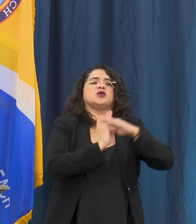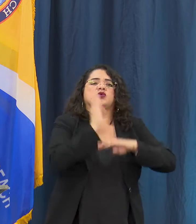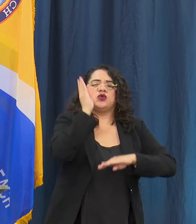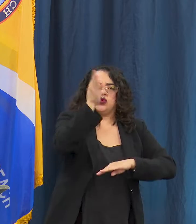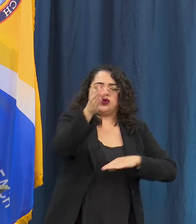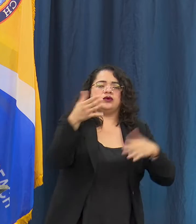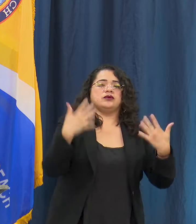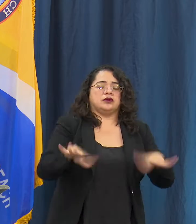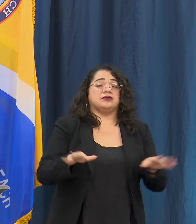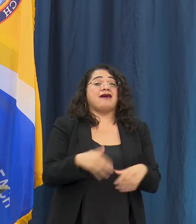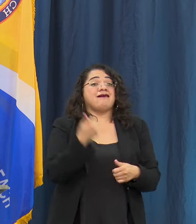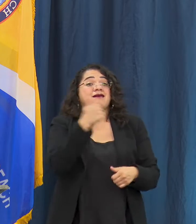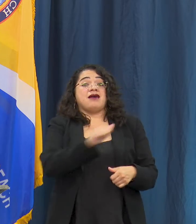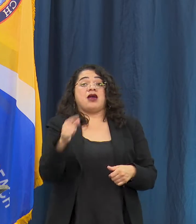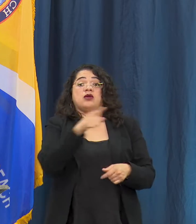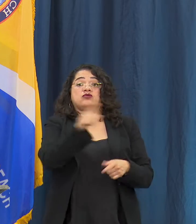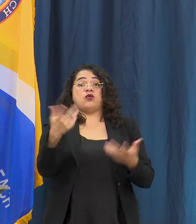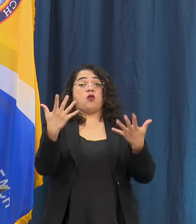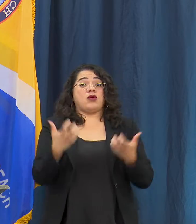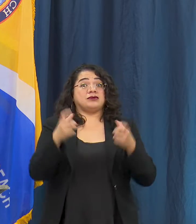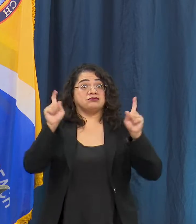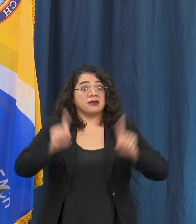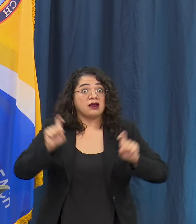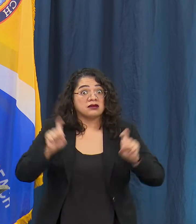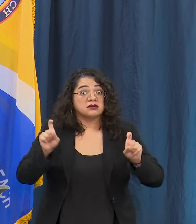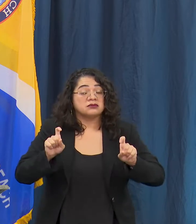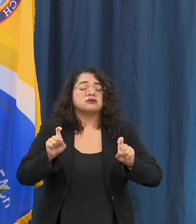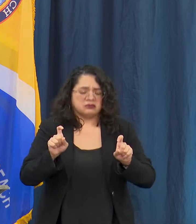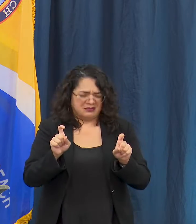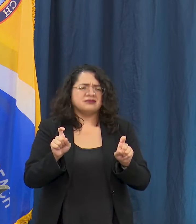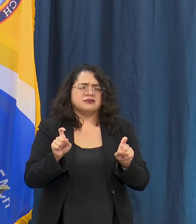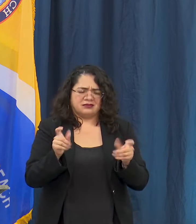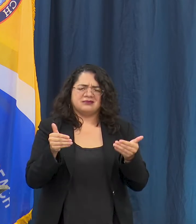Beach can get one and certain sites treat different folks whether they are